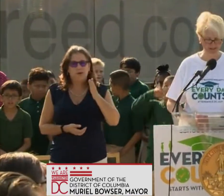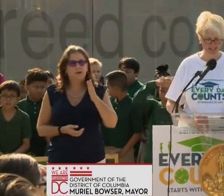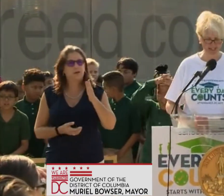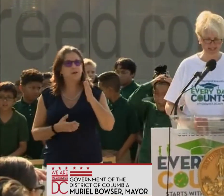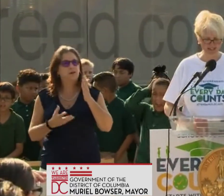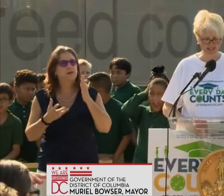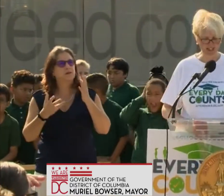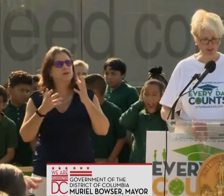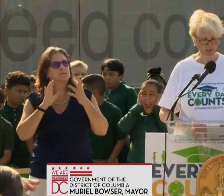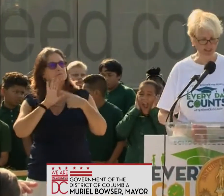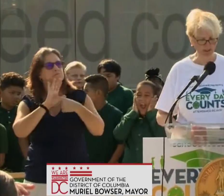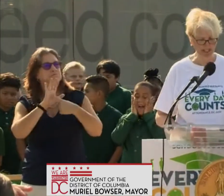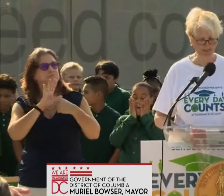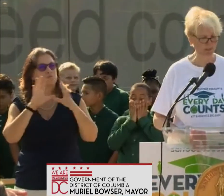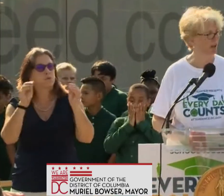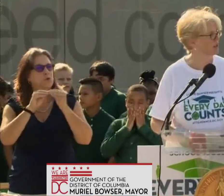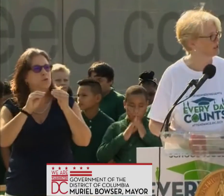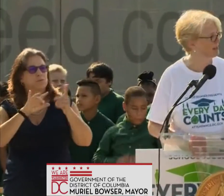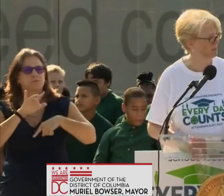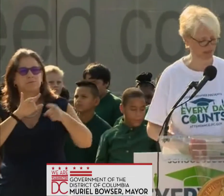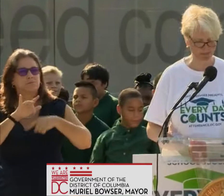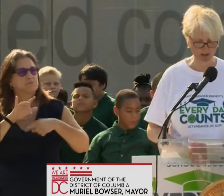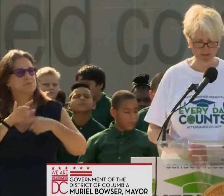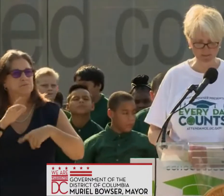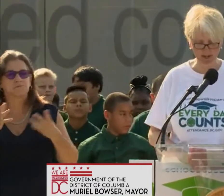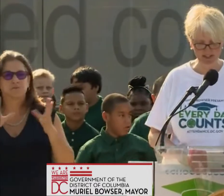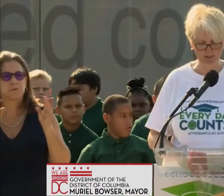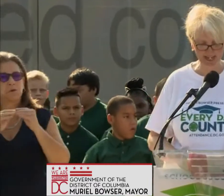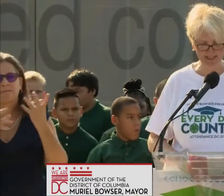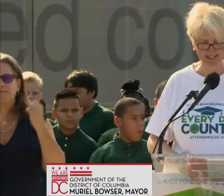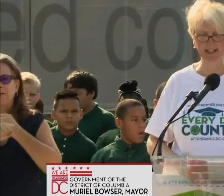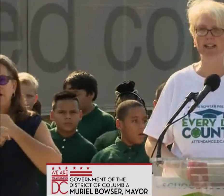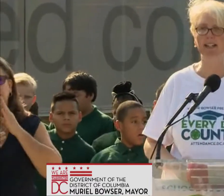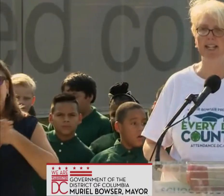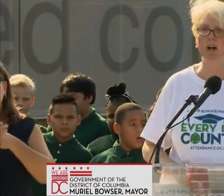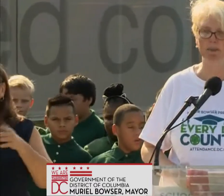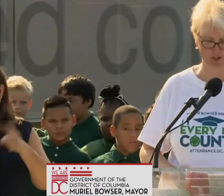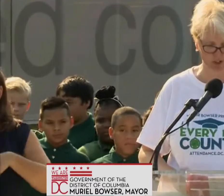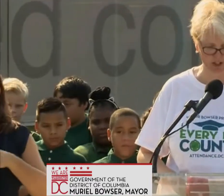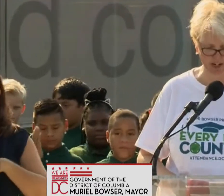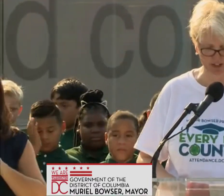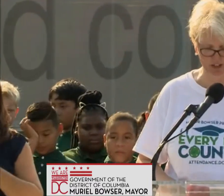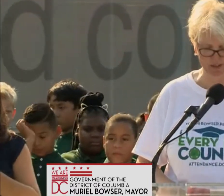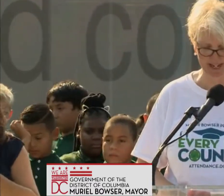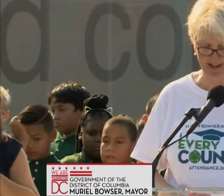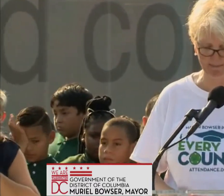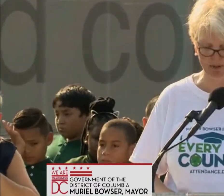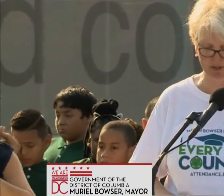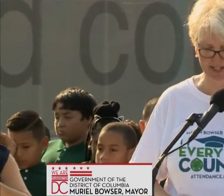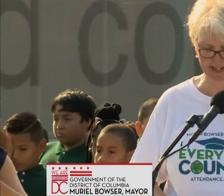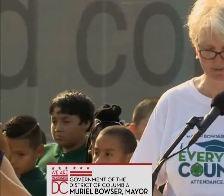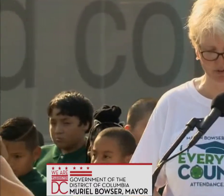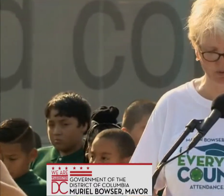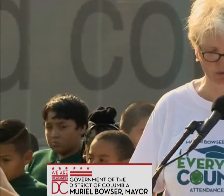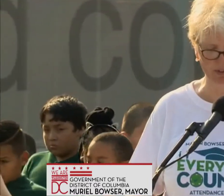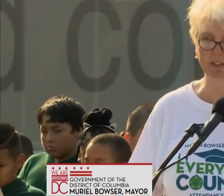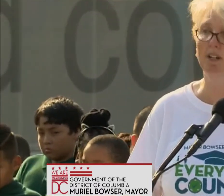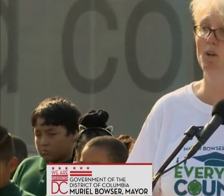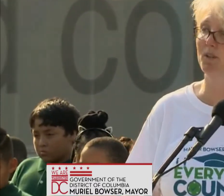city not only will it have a partnership with Department of Parks and Rec sand can help ensure our students have opportunities after school which